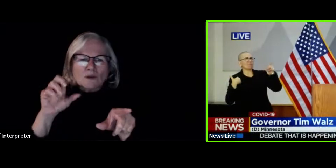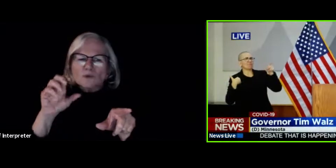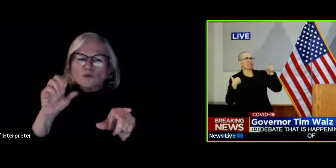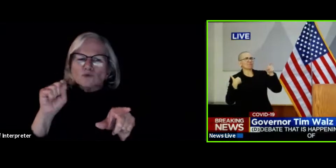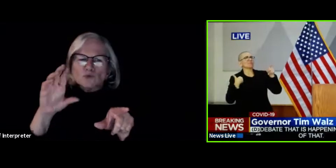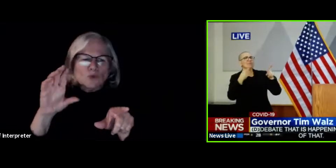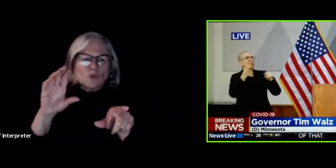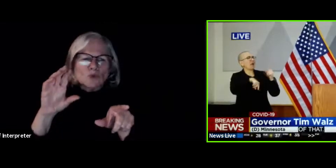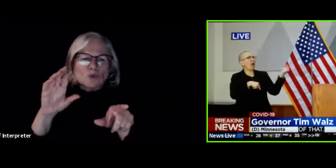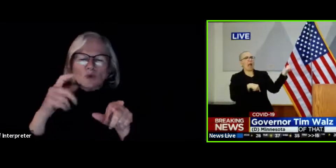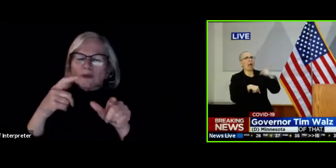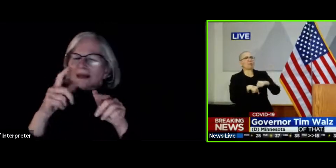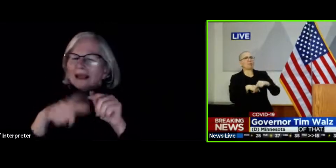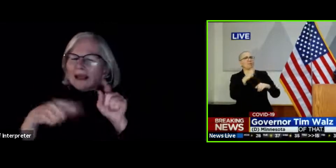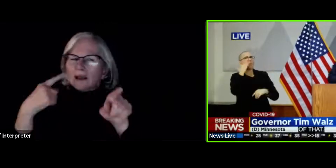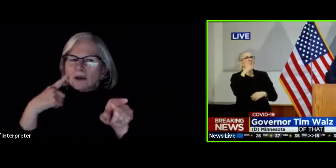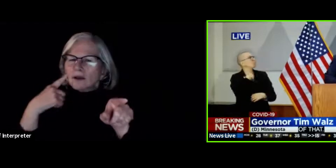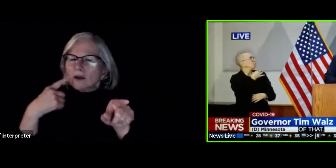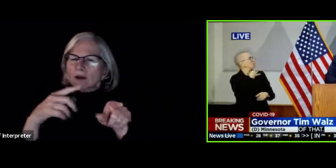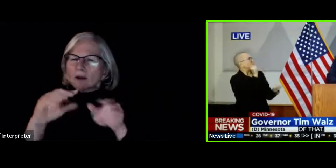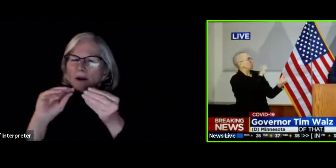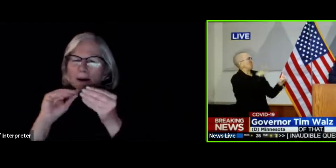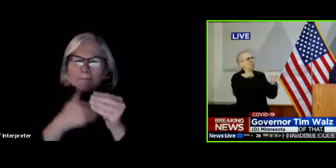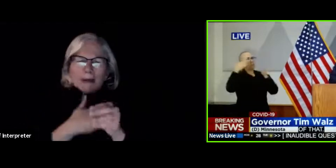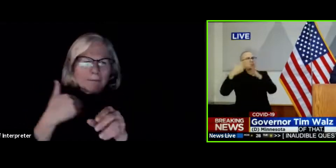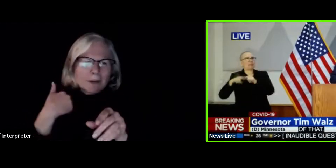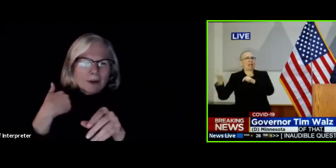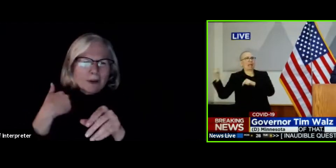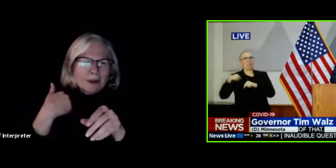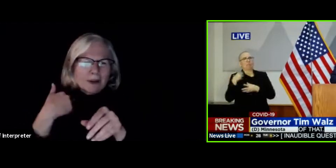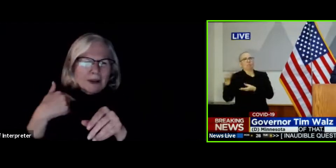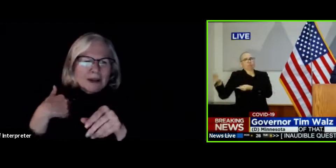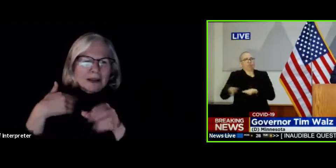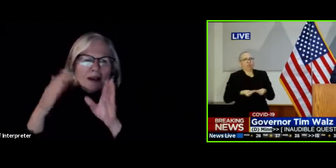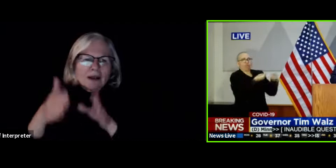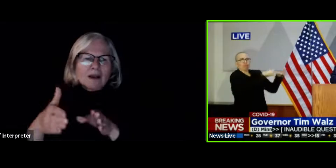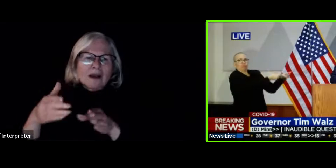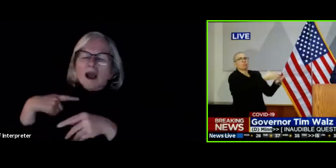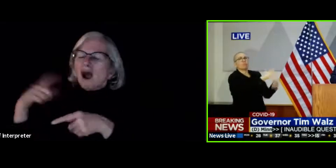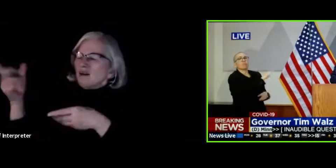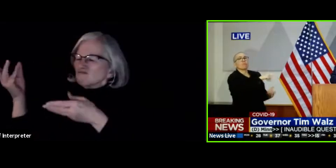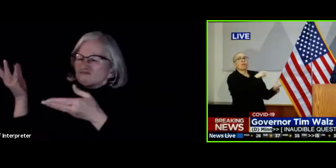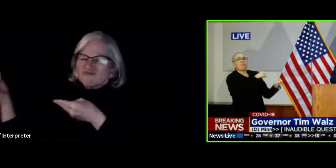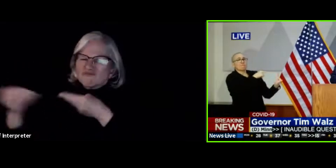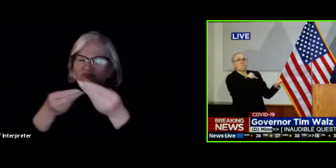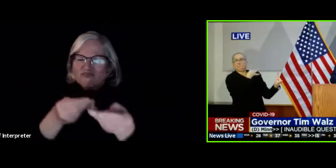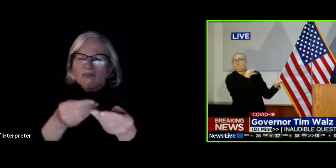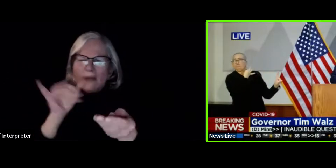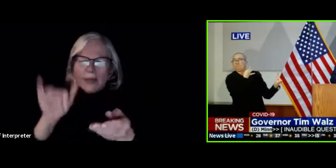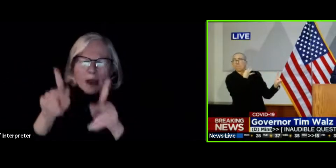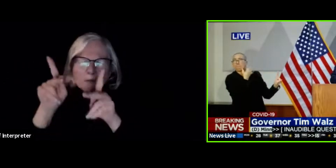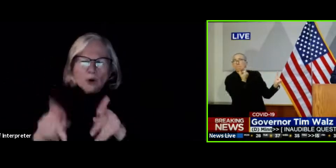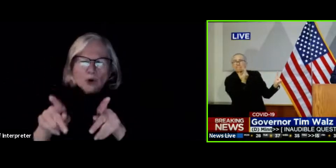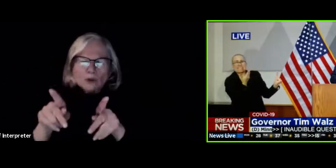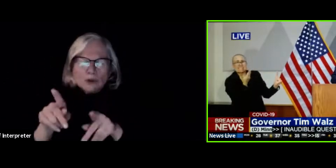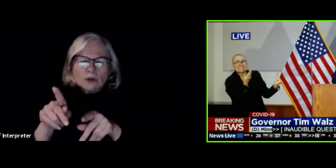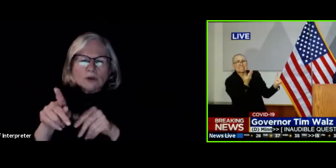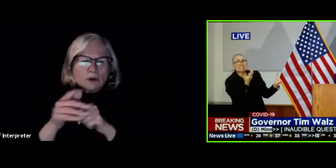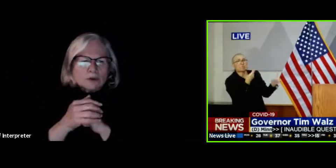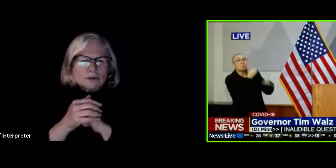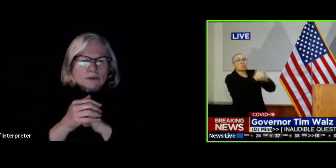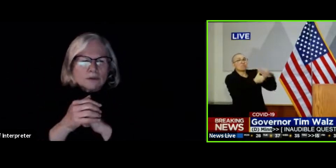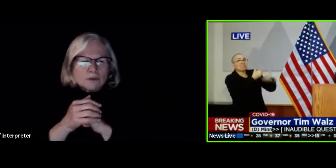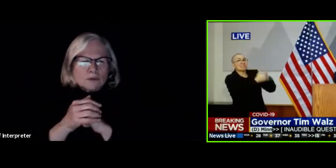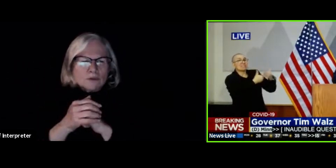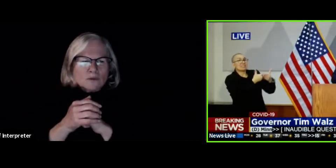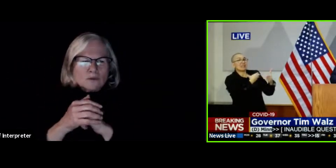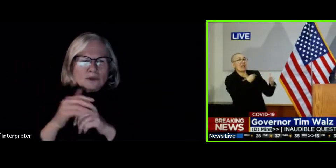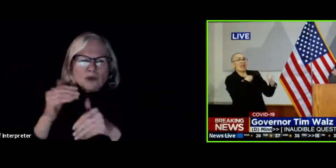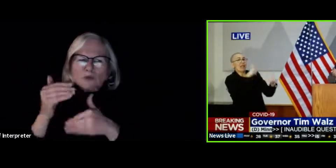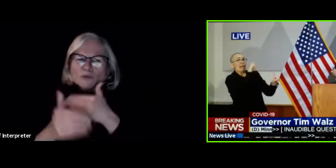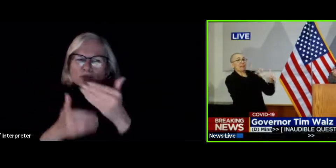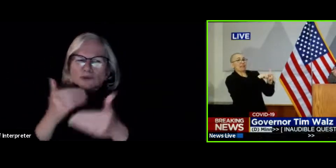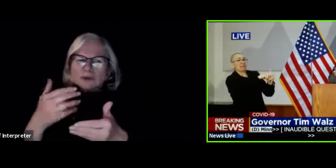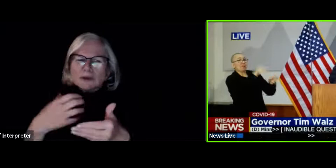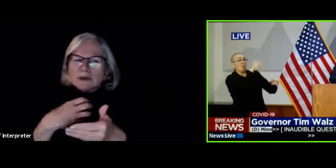[OFF MIC, CAN'T UNDERSTAND] ≫ WELL, THAT WILL BE A DECISION THE COURTS